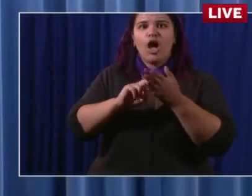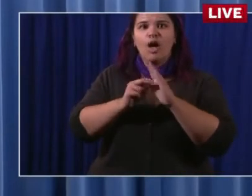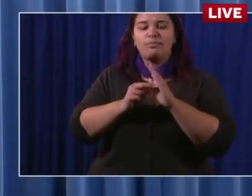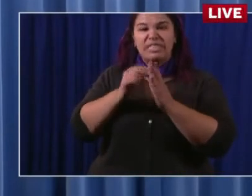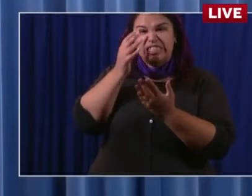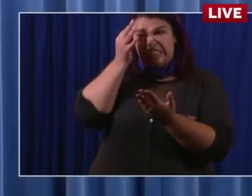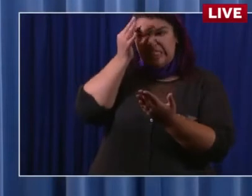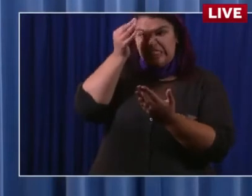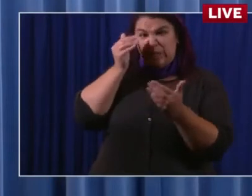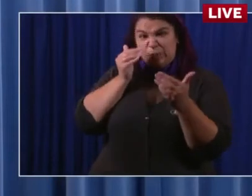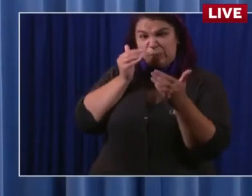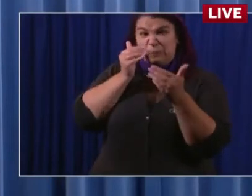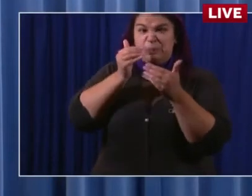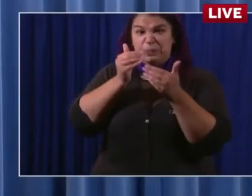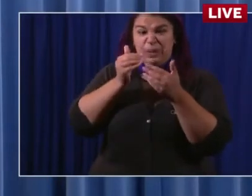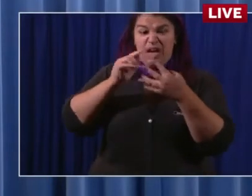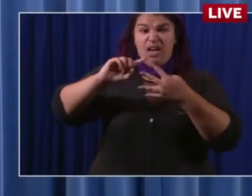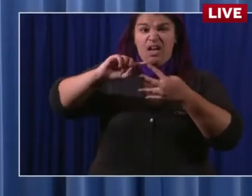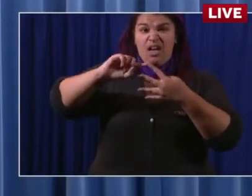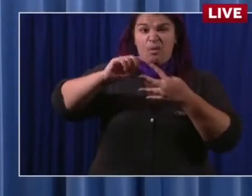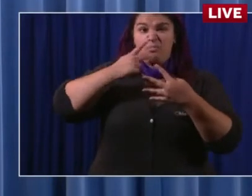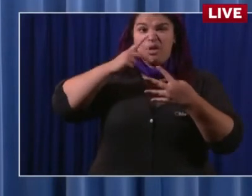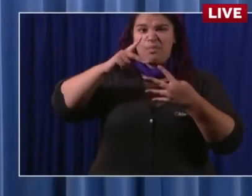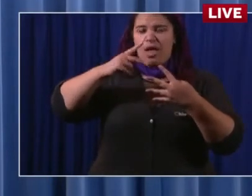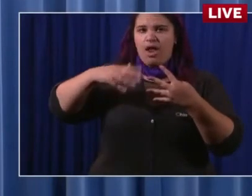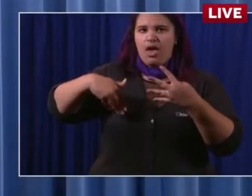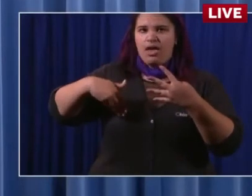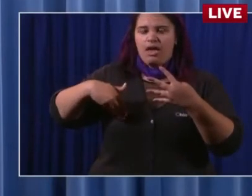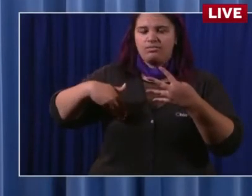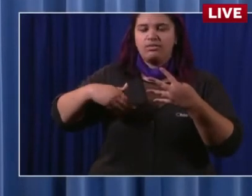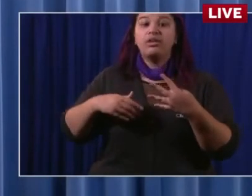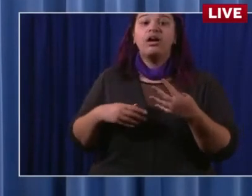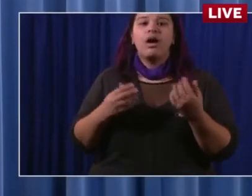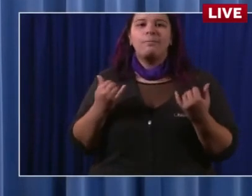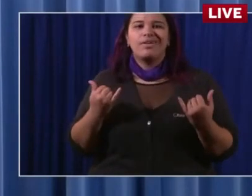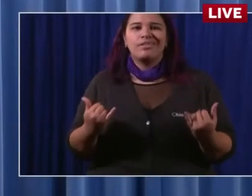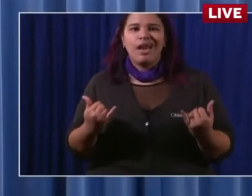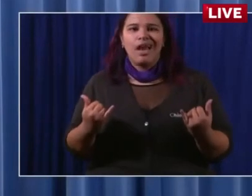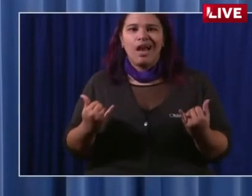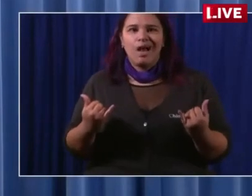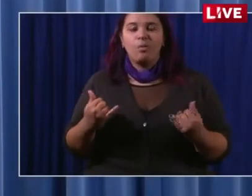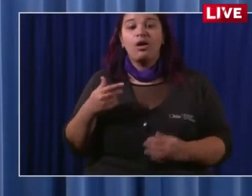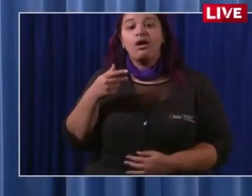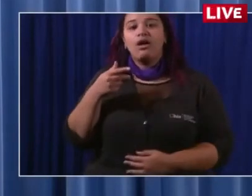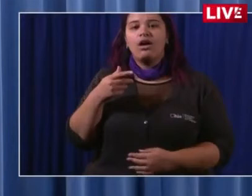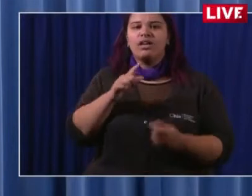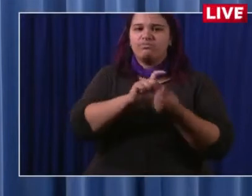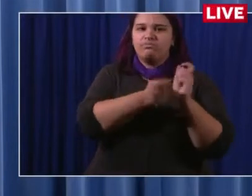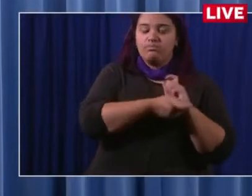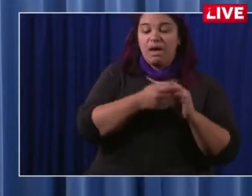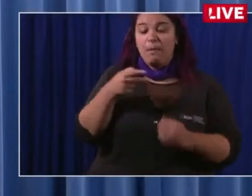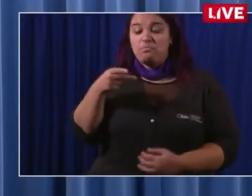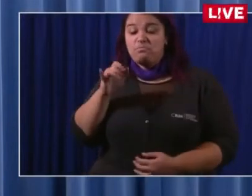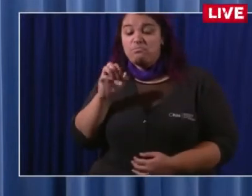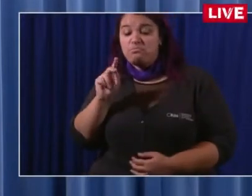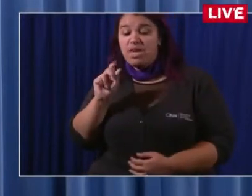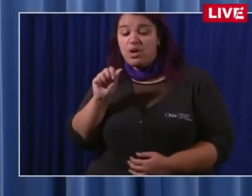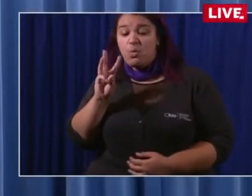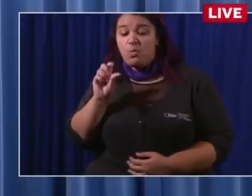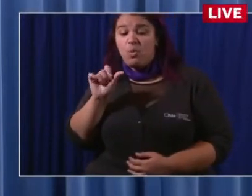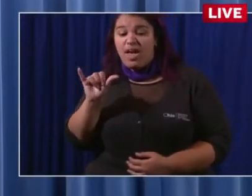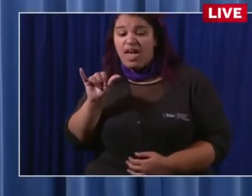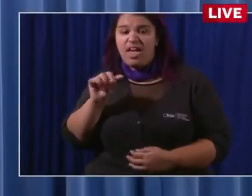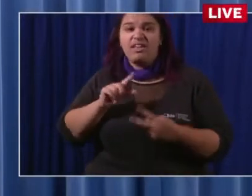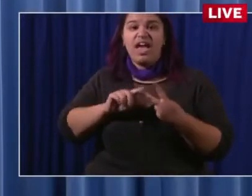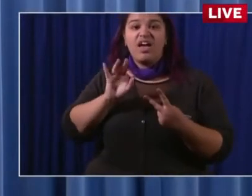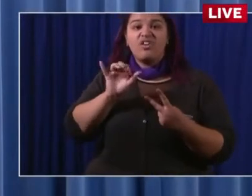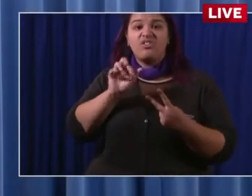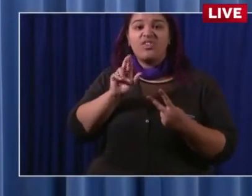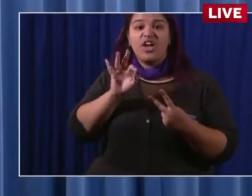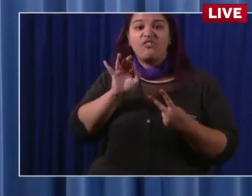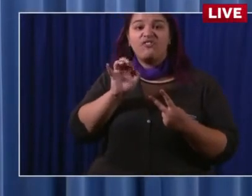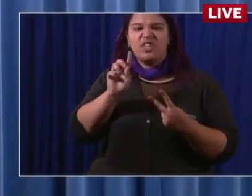FRANKLIN COUNTY IS NO LONGER ON THE WATCHLIST FOR APPROACHING LEVEL FOUR ON THE PUBLIC HEALTH ADVISORY SYSTEM, BUT TWO NEIGHBORING COUNTIES ARE NOT LEVEL 3.